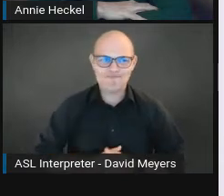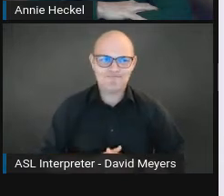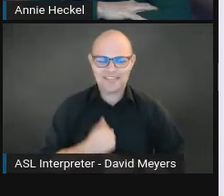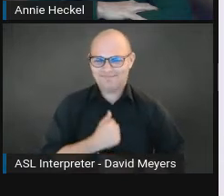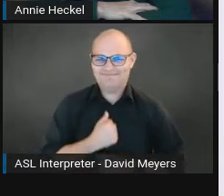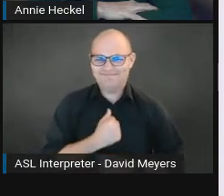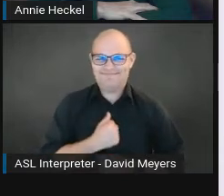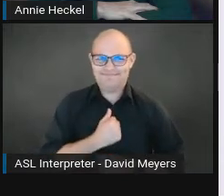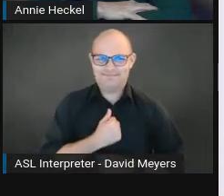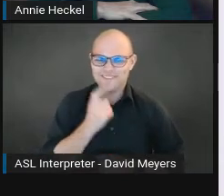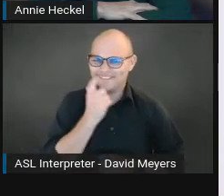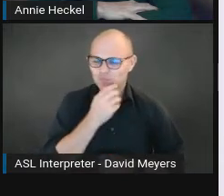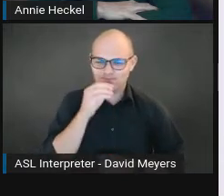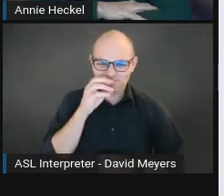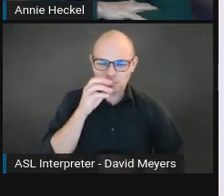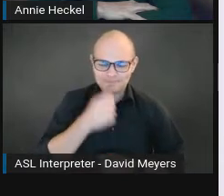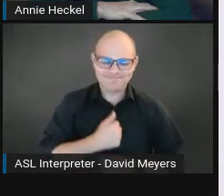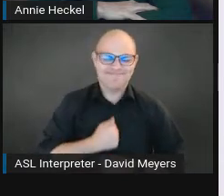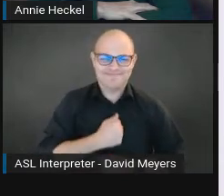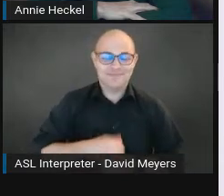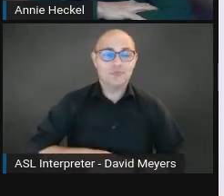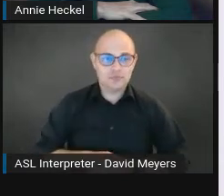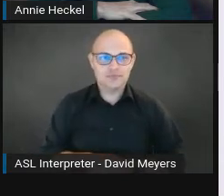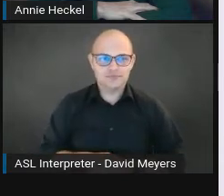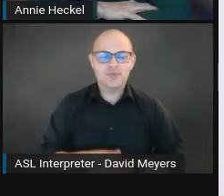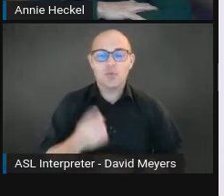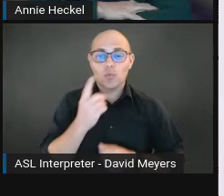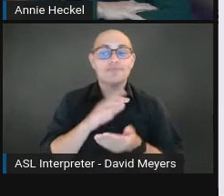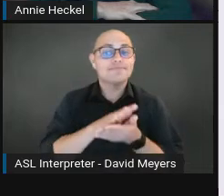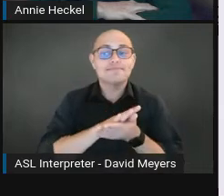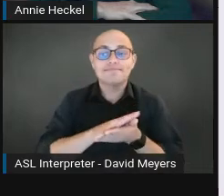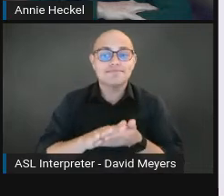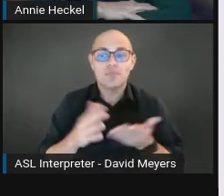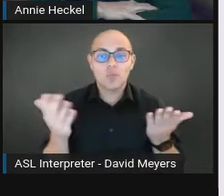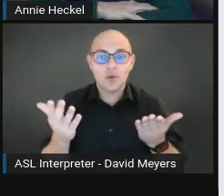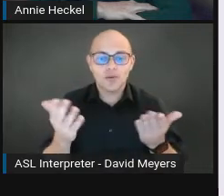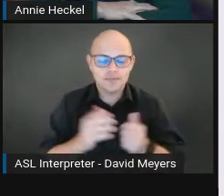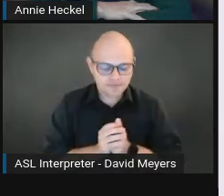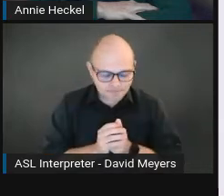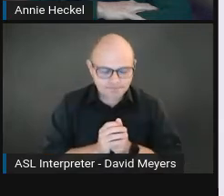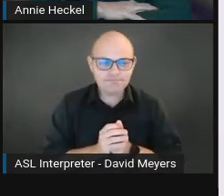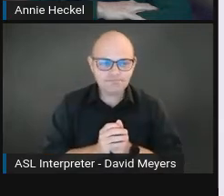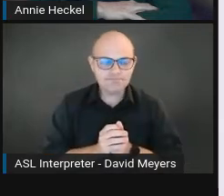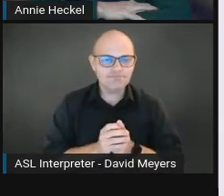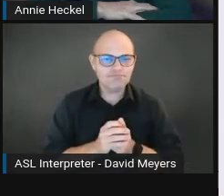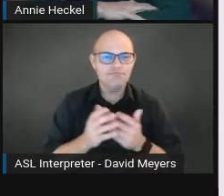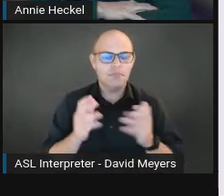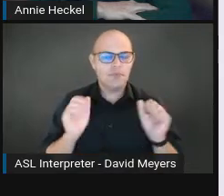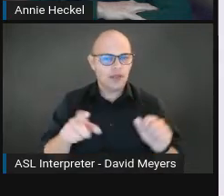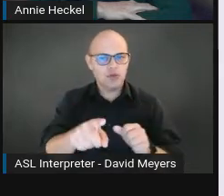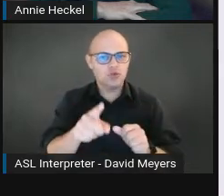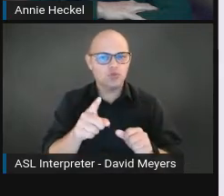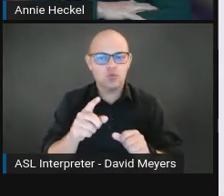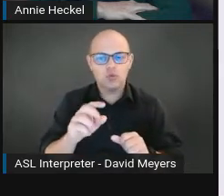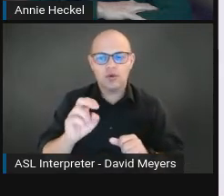braces sticking, are that they allow you to export the fields and the other structures that you create.